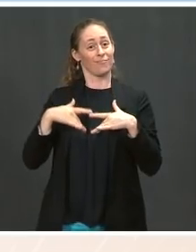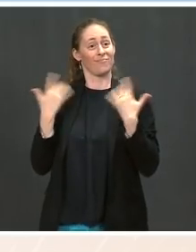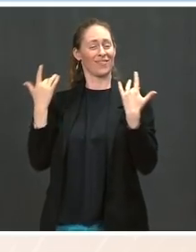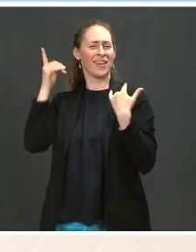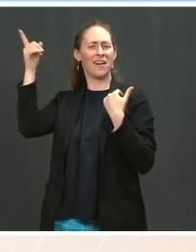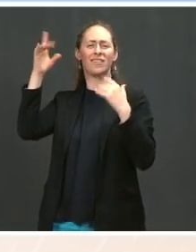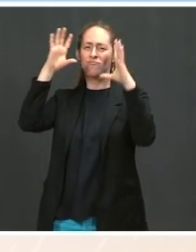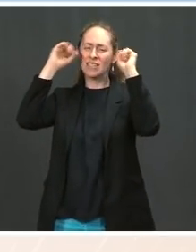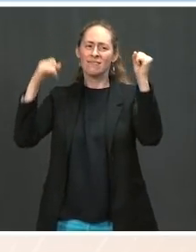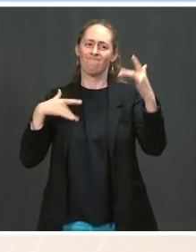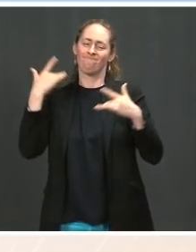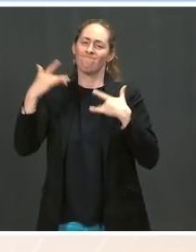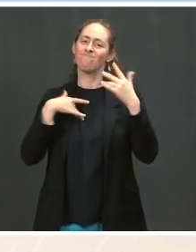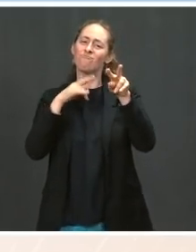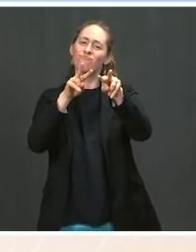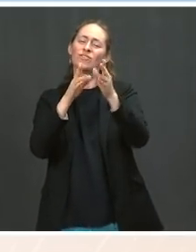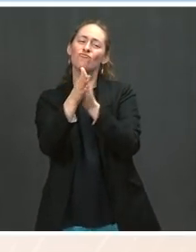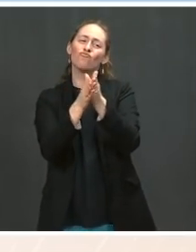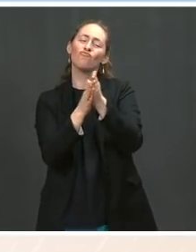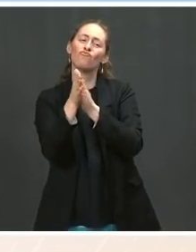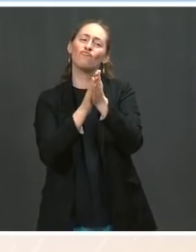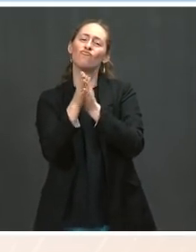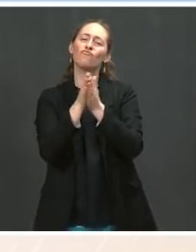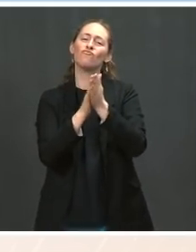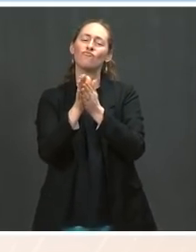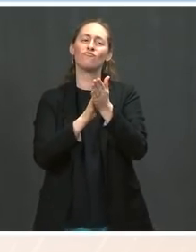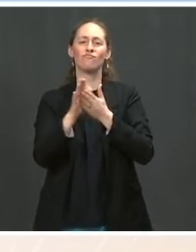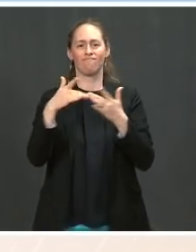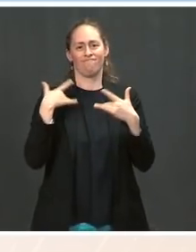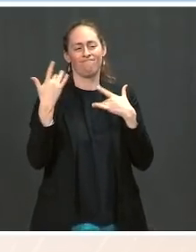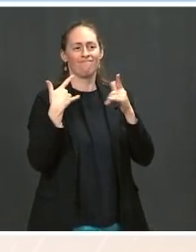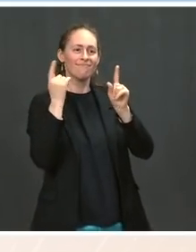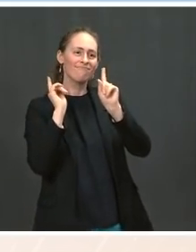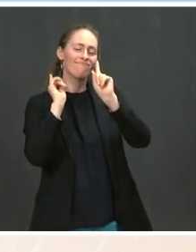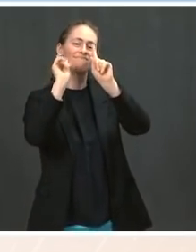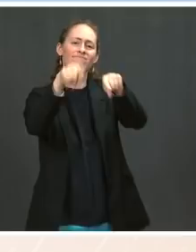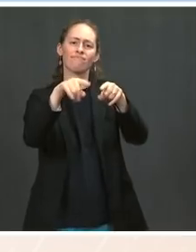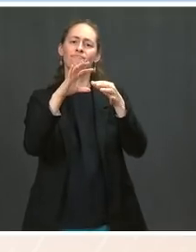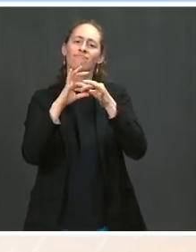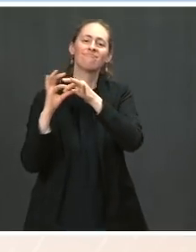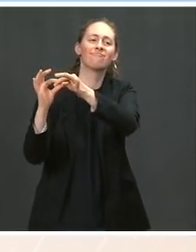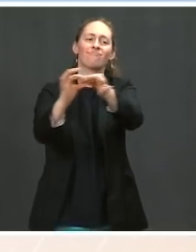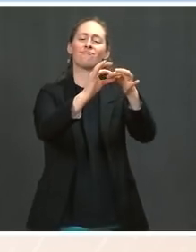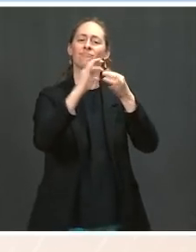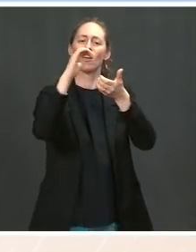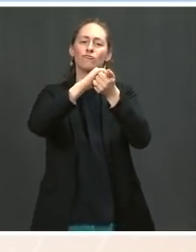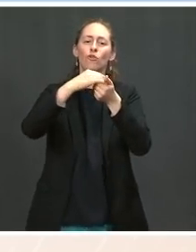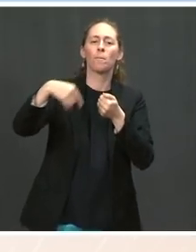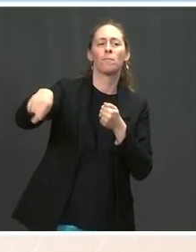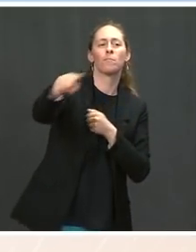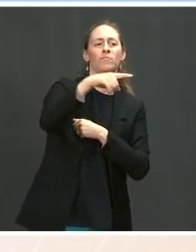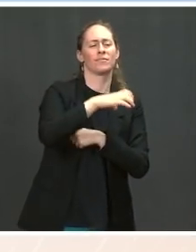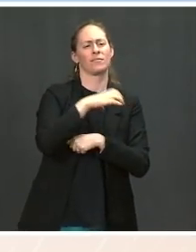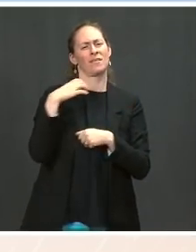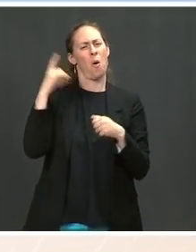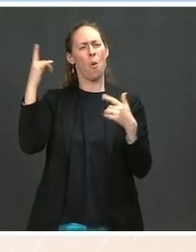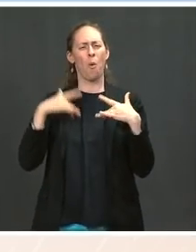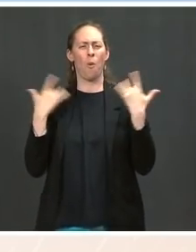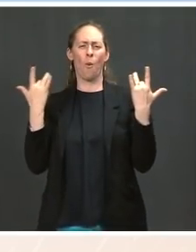is excited to have accepted their invitation to address a joint session, something that he has been eager to do since he was inaugurated.